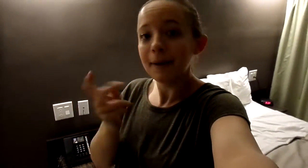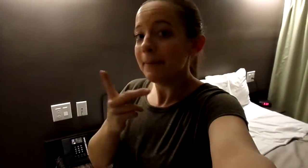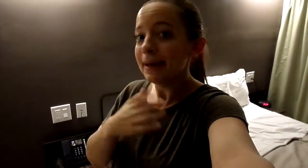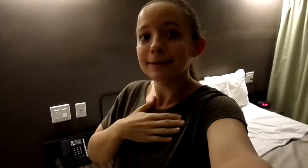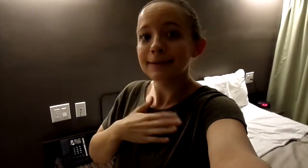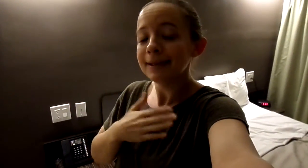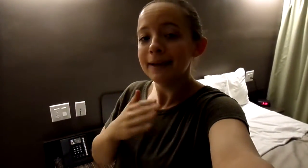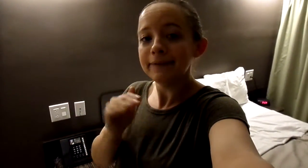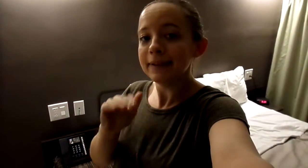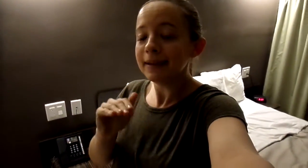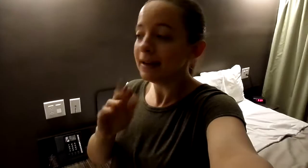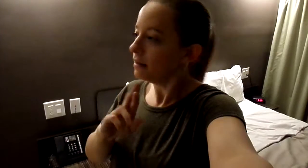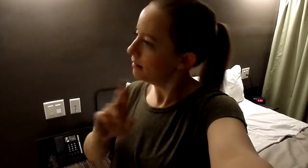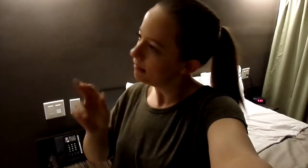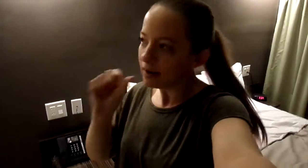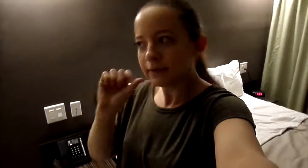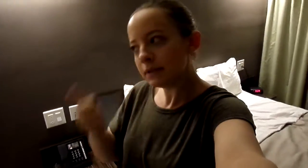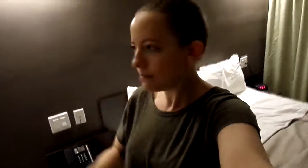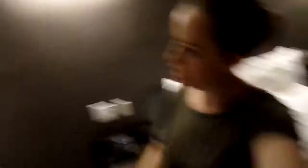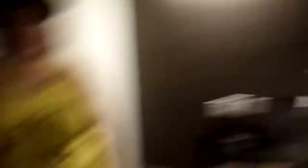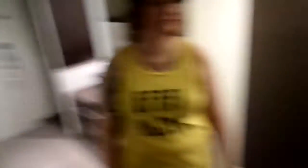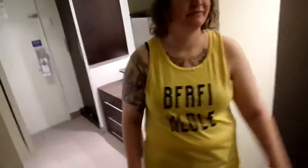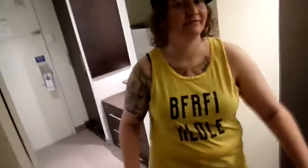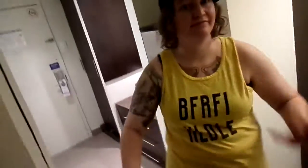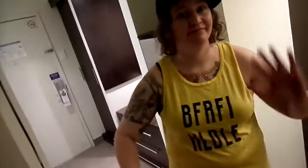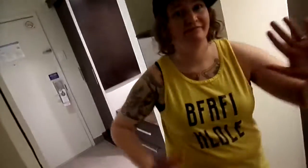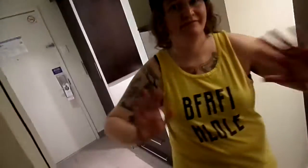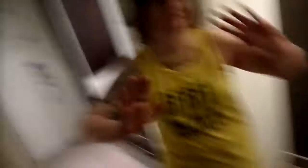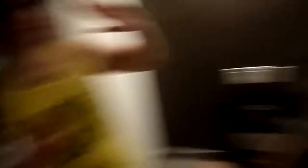chill out for the night and get ready for tomorrow! Wooooo!